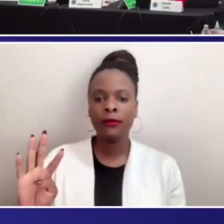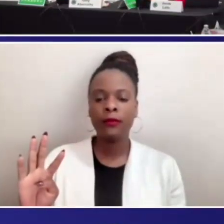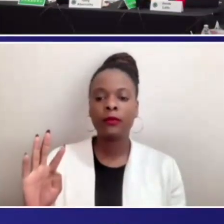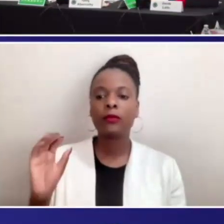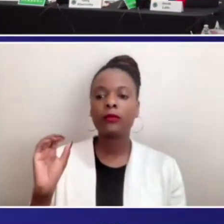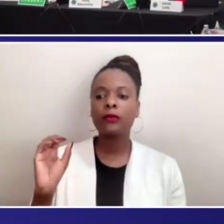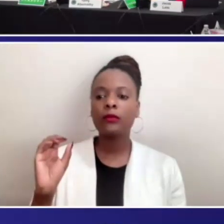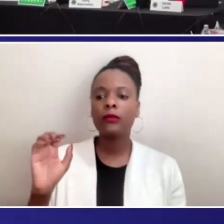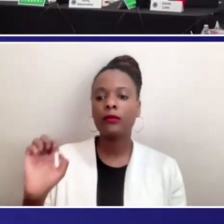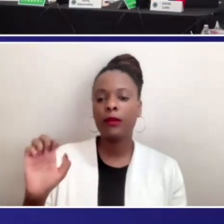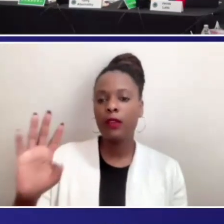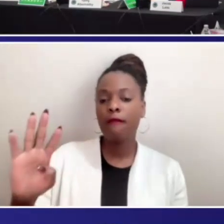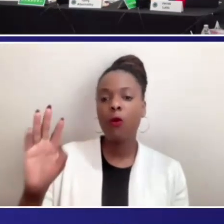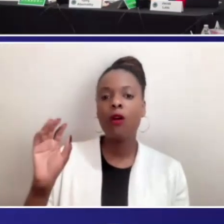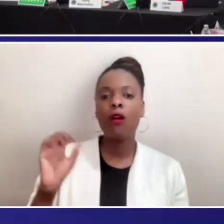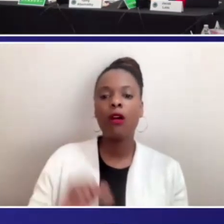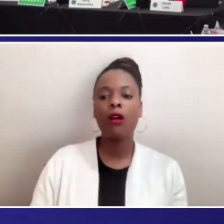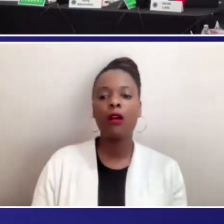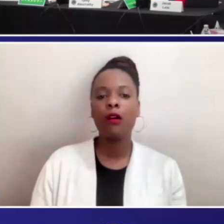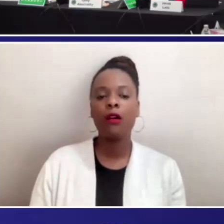Yeah, (e)(4). We could look at (5),